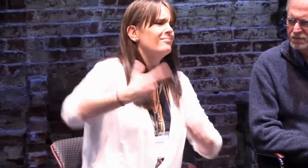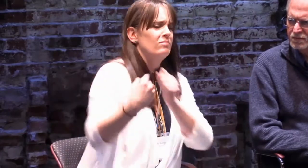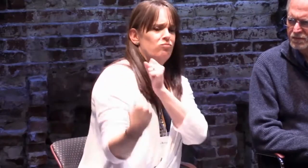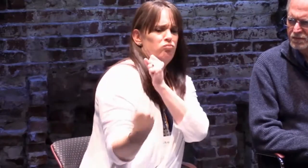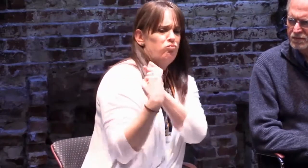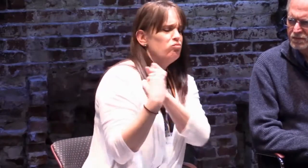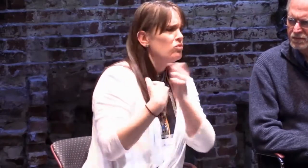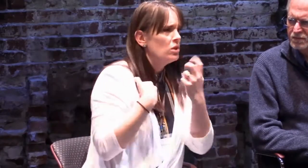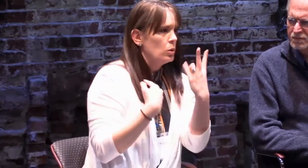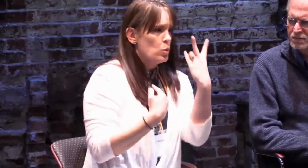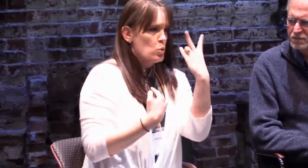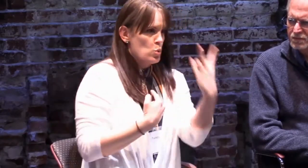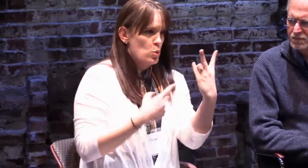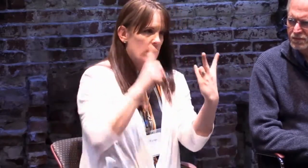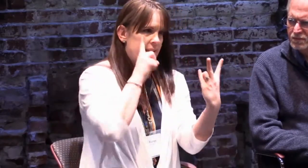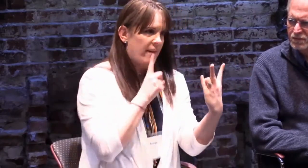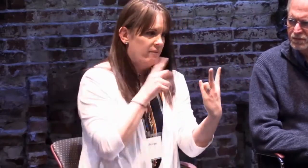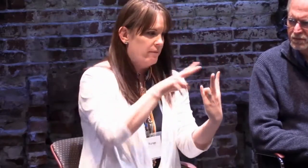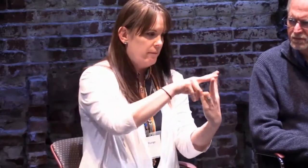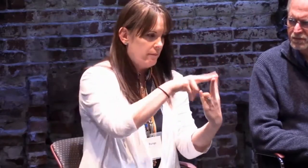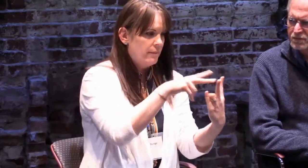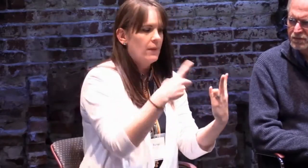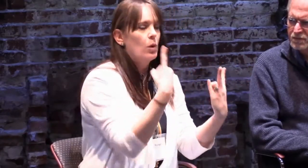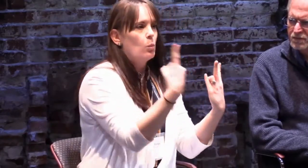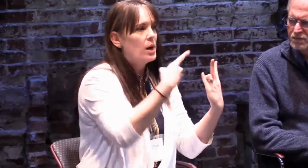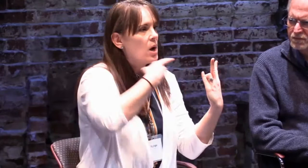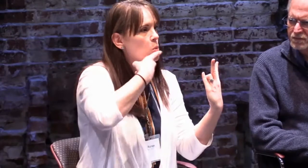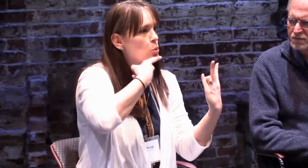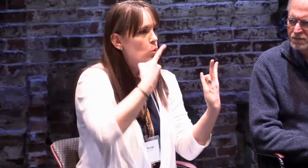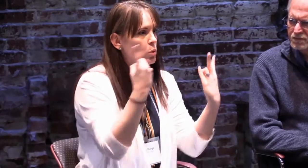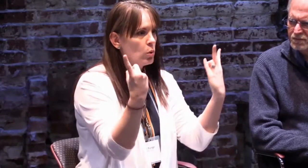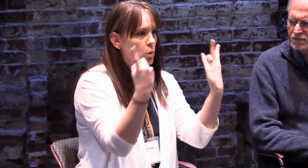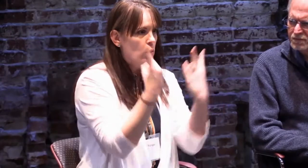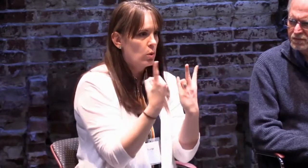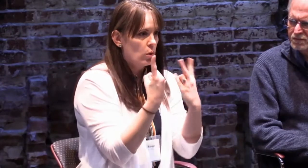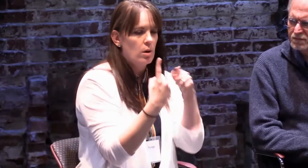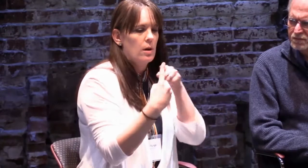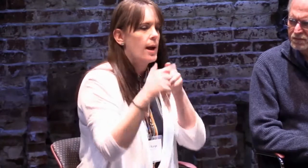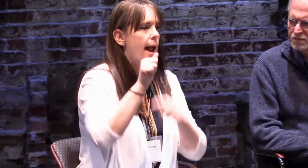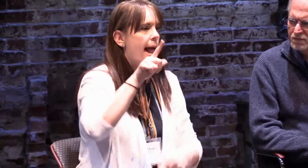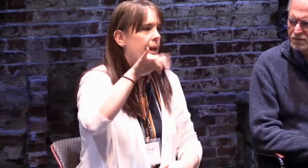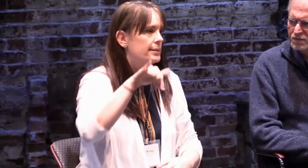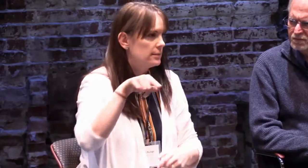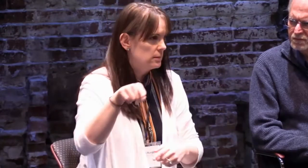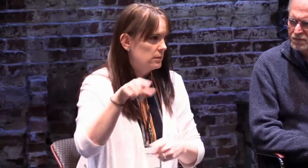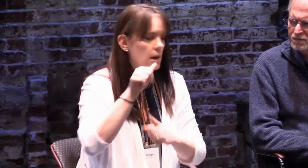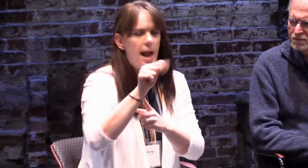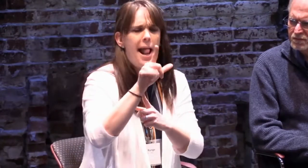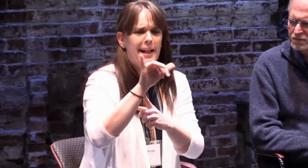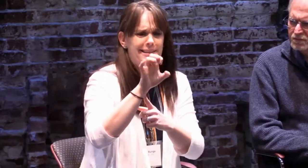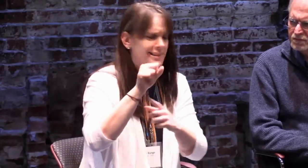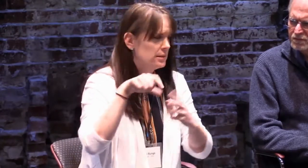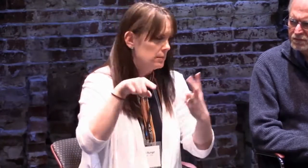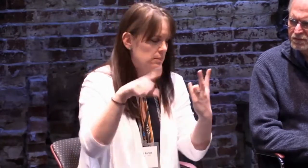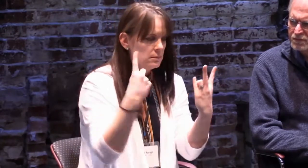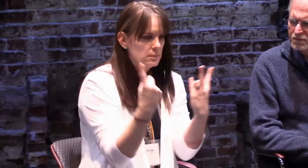I took a hiatus, took care of my baby. [Additional Translator] So during all of that development, I took a hiatus to take care of my child.